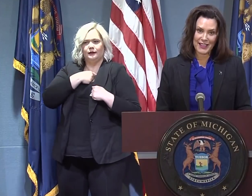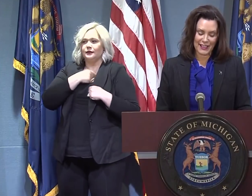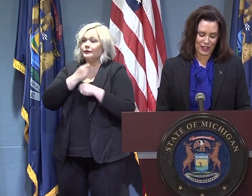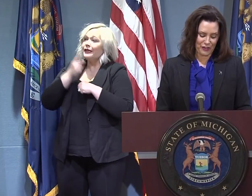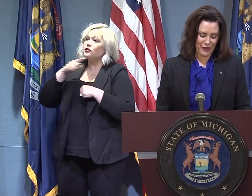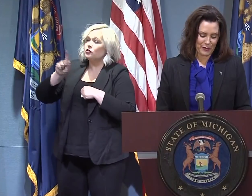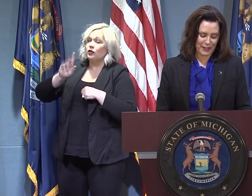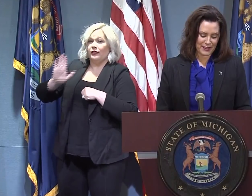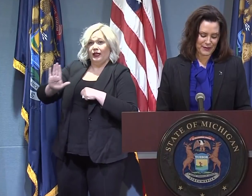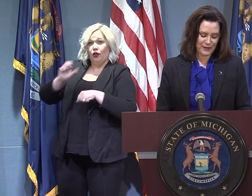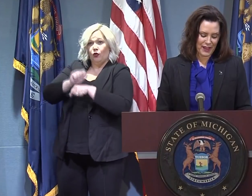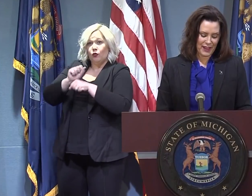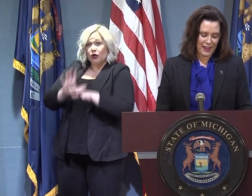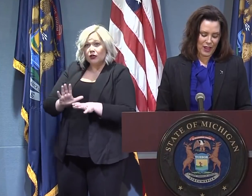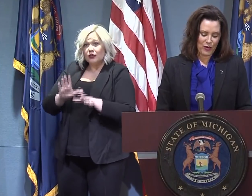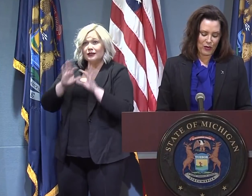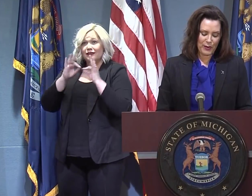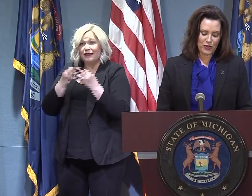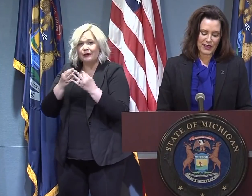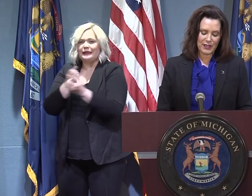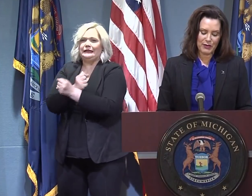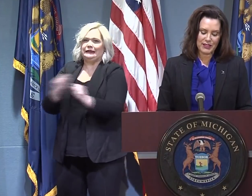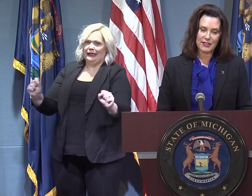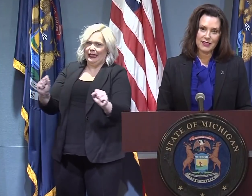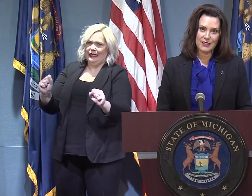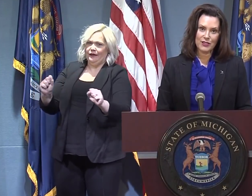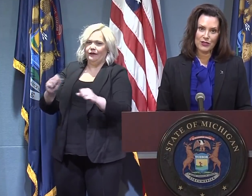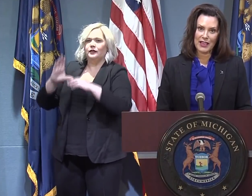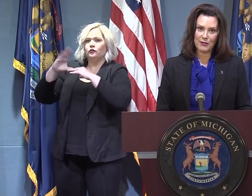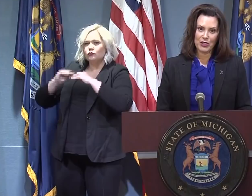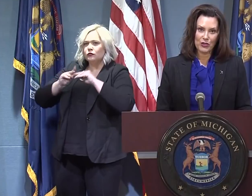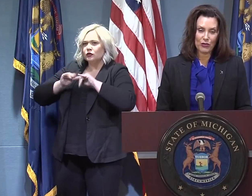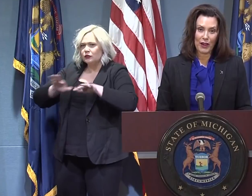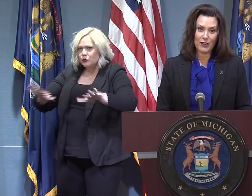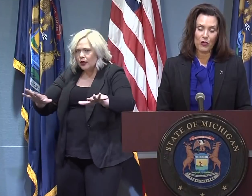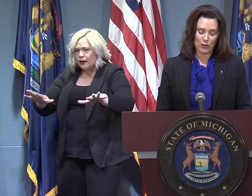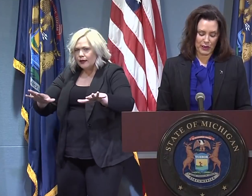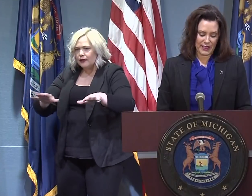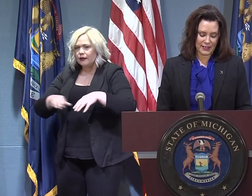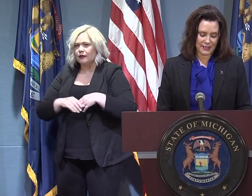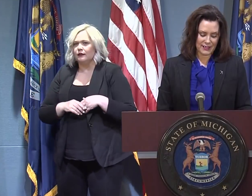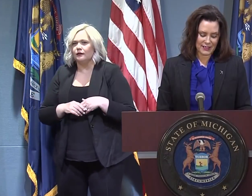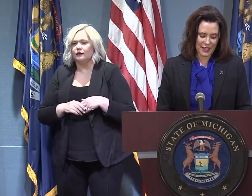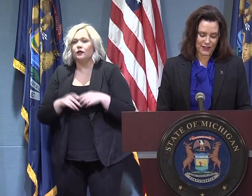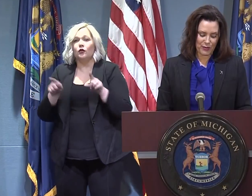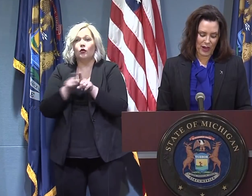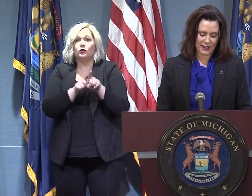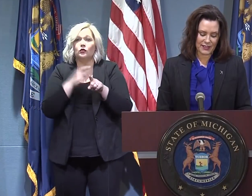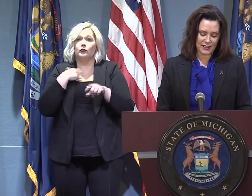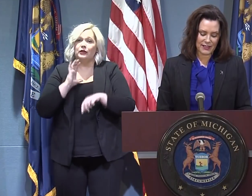BUSINESSES WILL HAVE TO BE A PARTNER AND DO THEIR PART TO PROTECT THEIR WORKERS AND OUR FAMILIES.